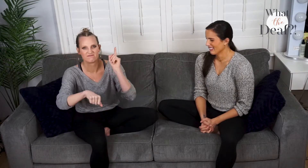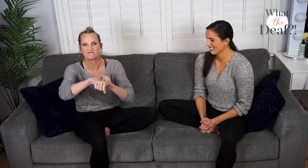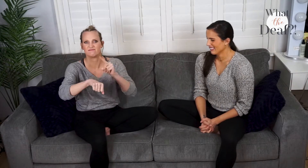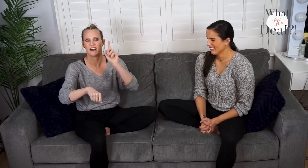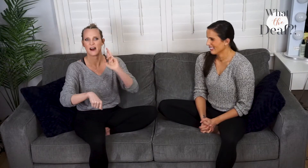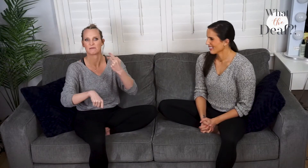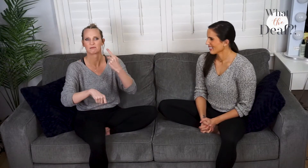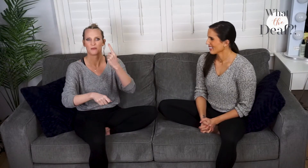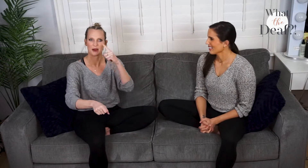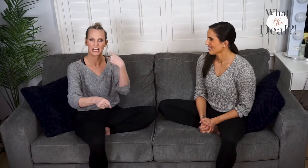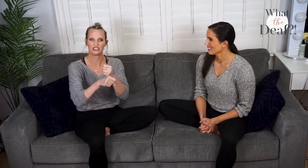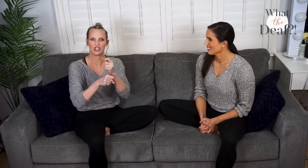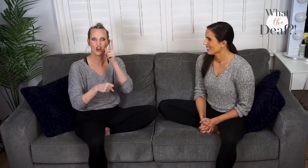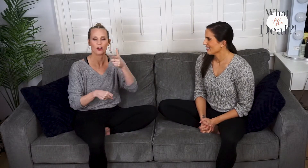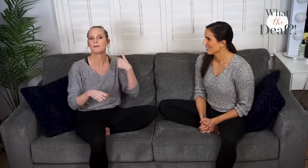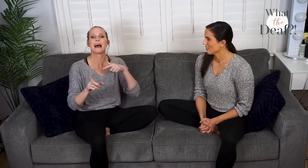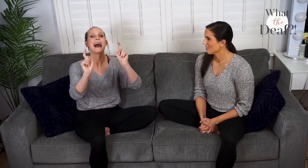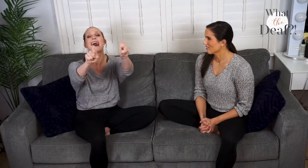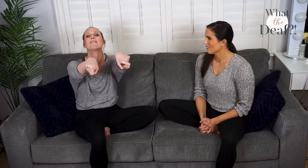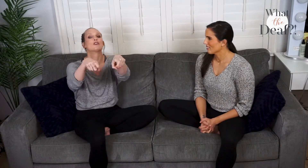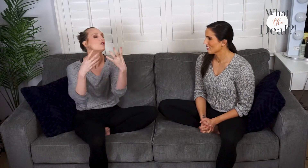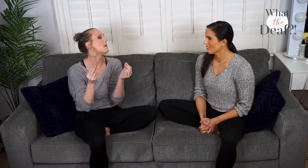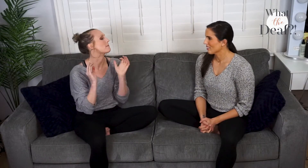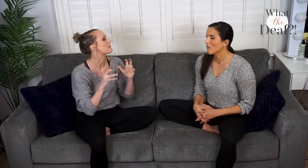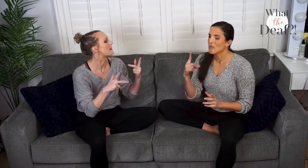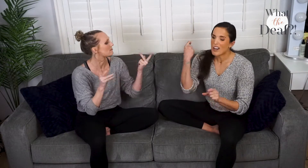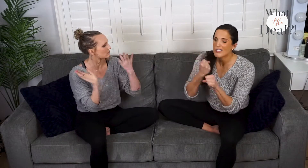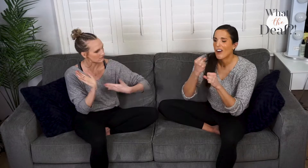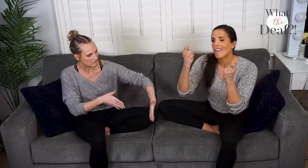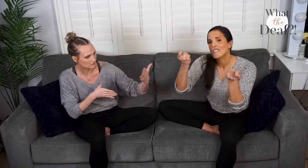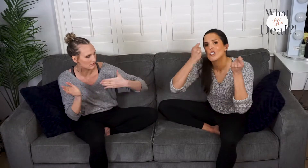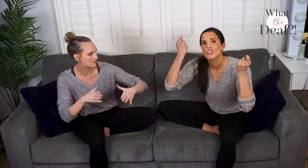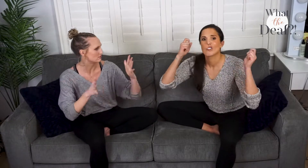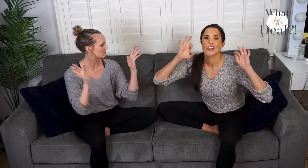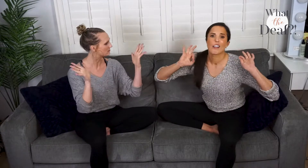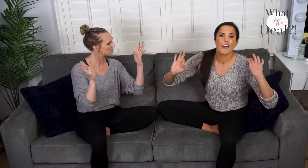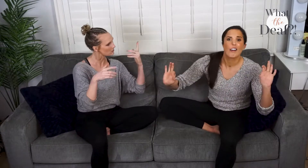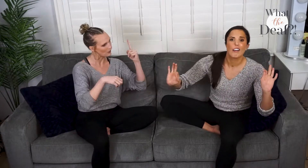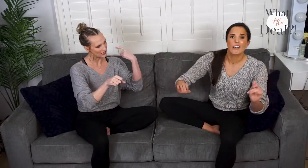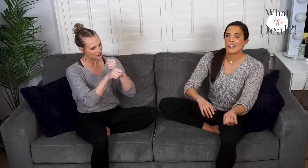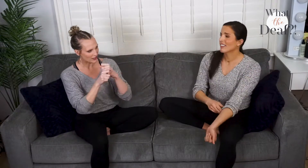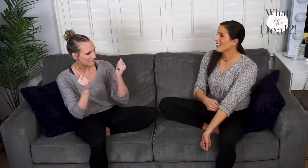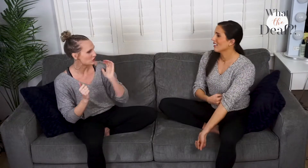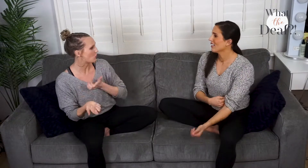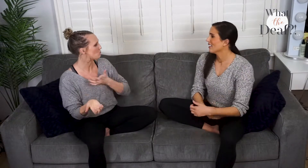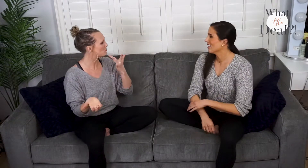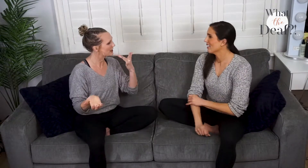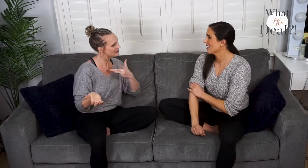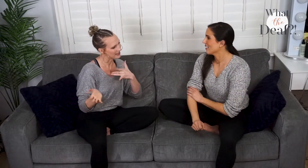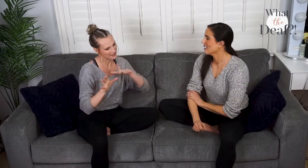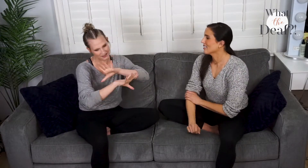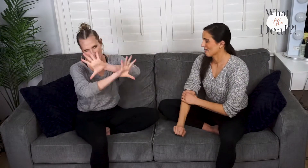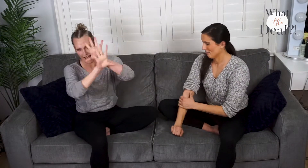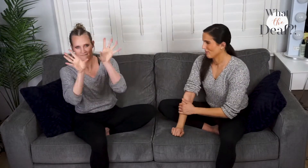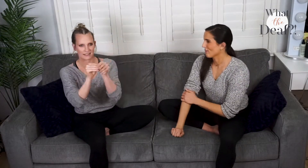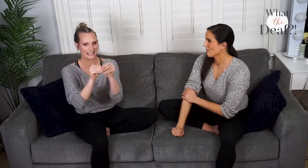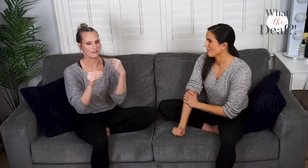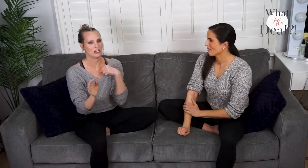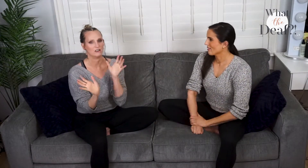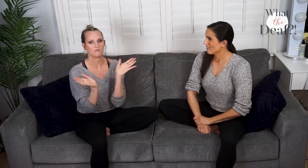So our time was up and we said it's been a year. One year anniversary. It's all good. Wanted to celebrate our anniversary, our birthdays, everything